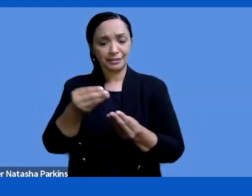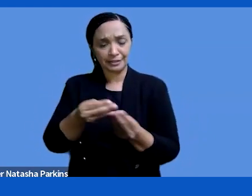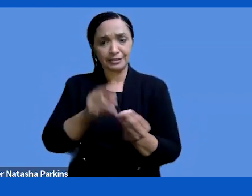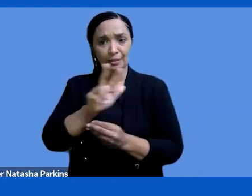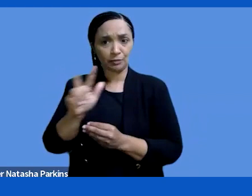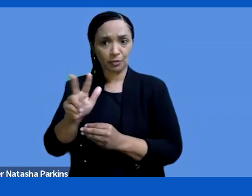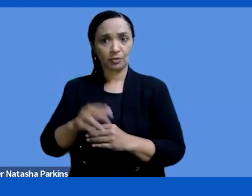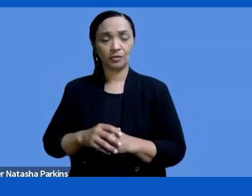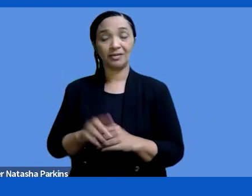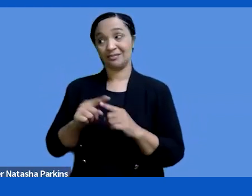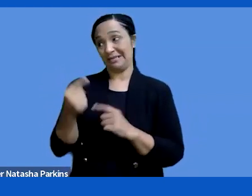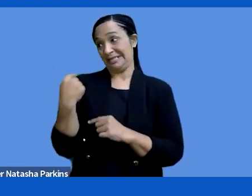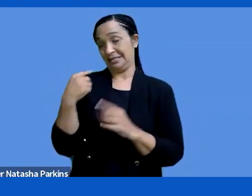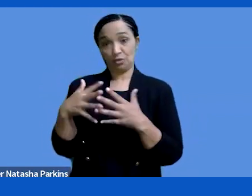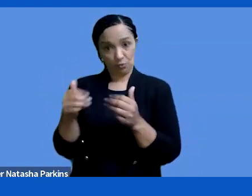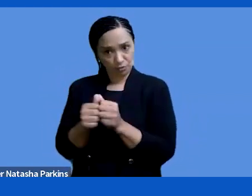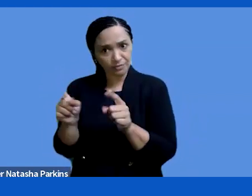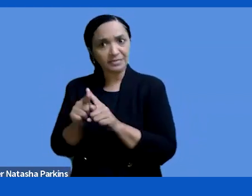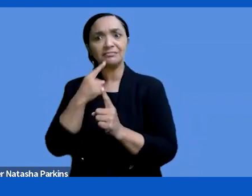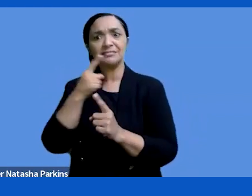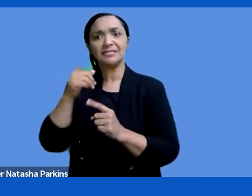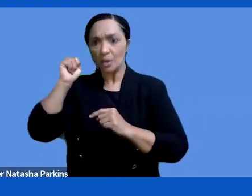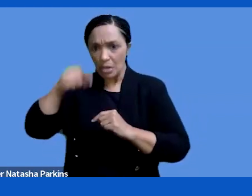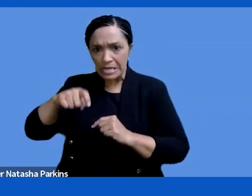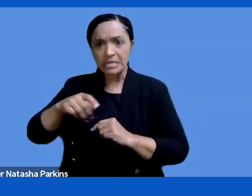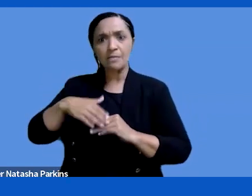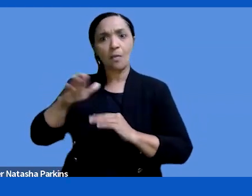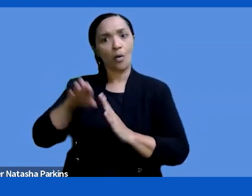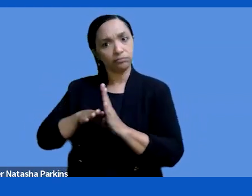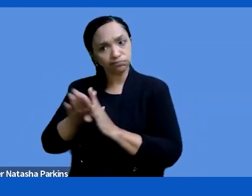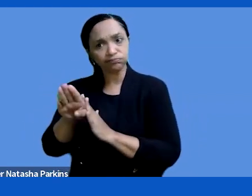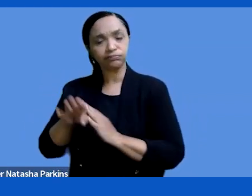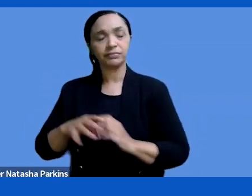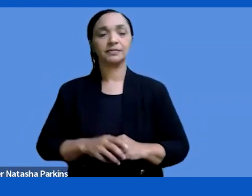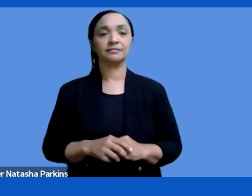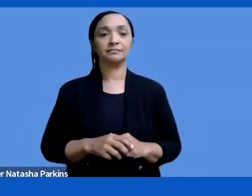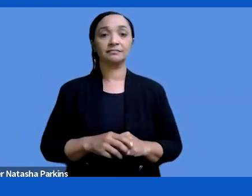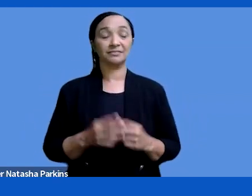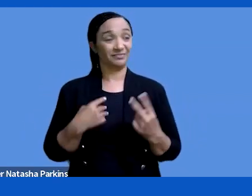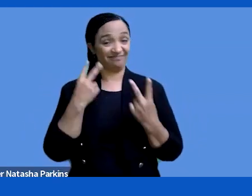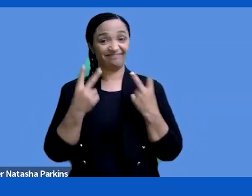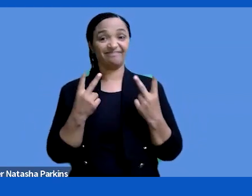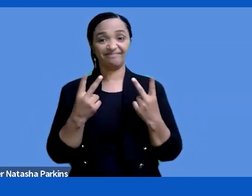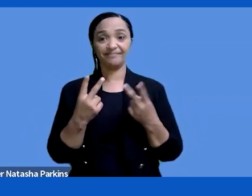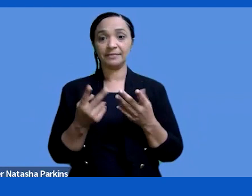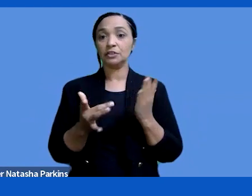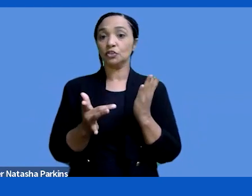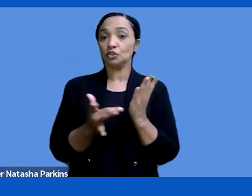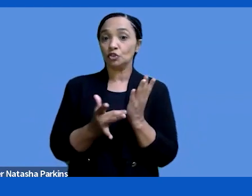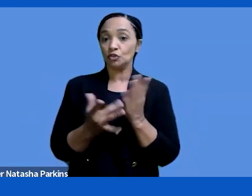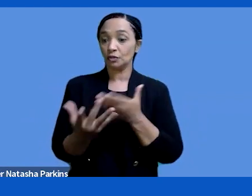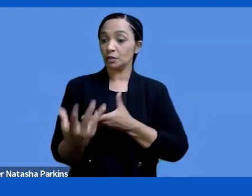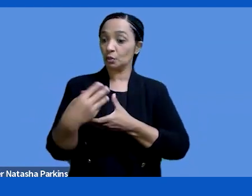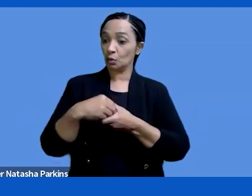a spillover effect. Seeing digital inclusion embedded in various European policies and